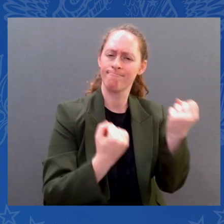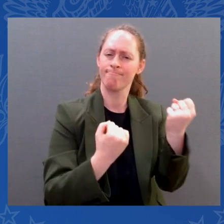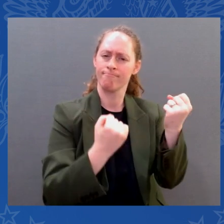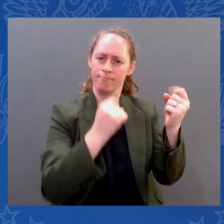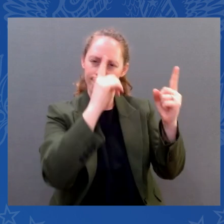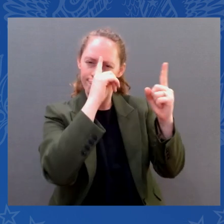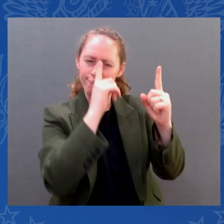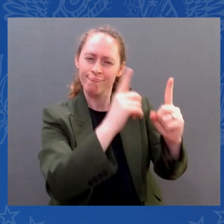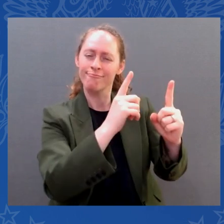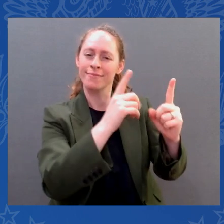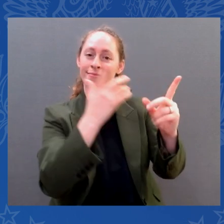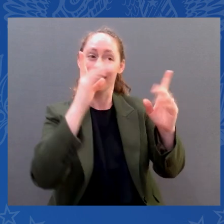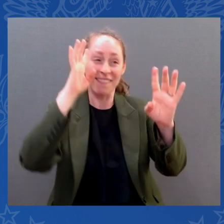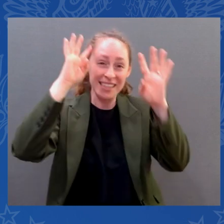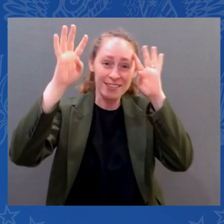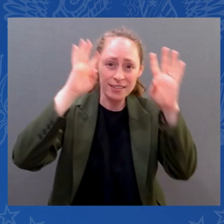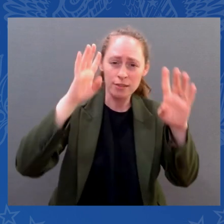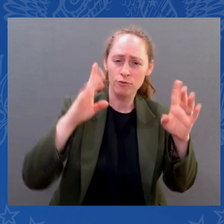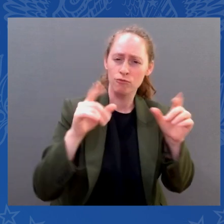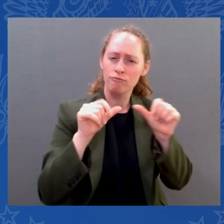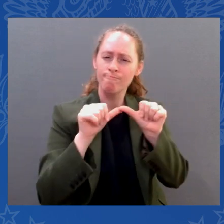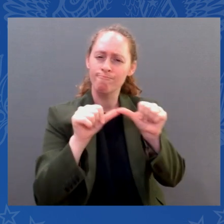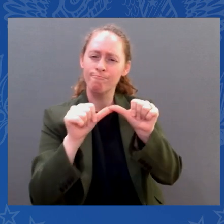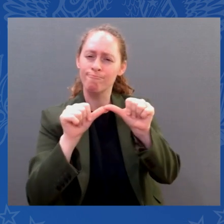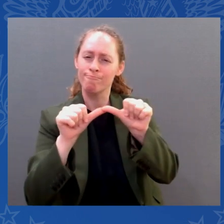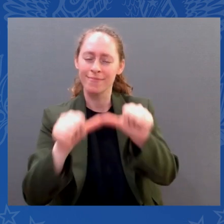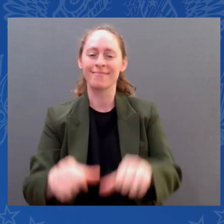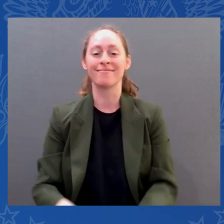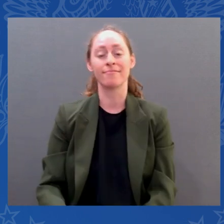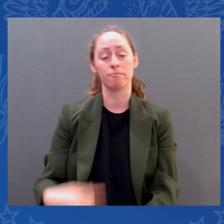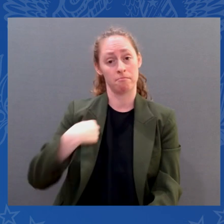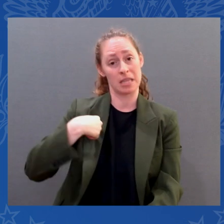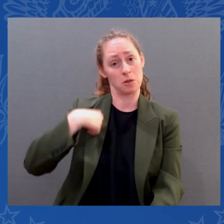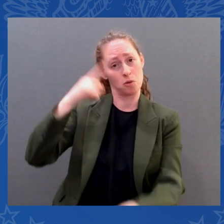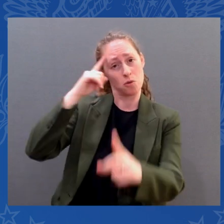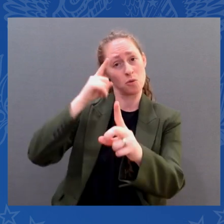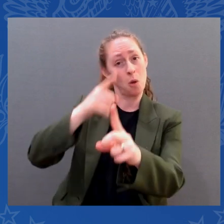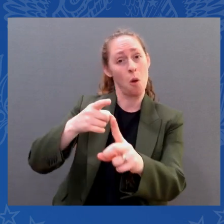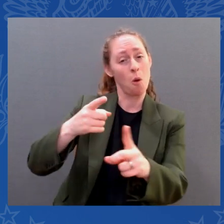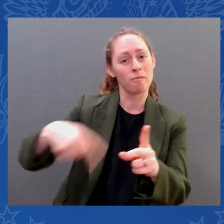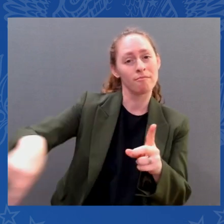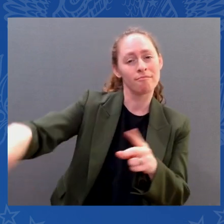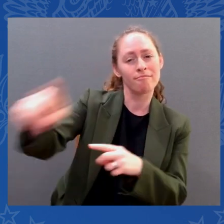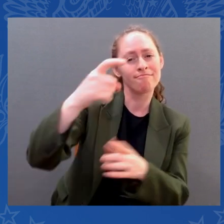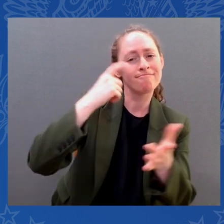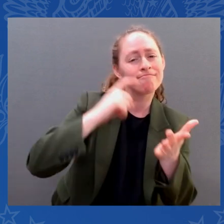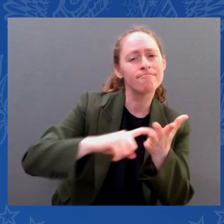is the dreams and the heart and the soul of the generations of our fellow Americans